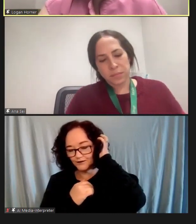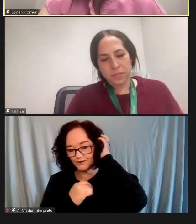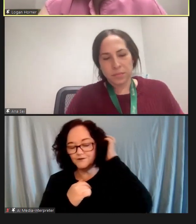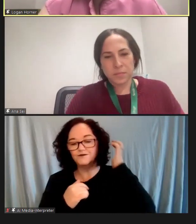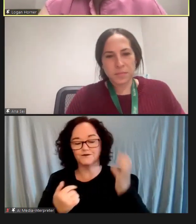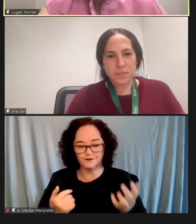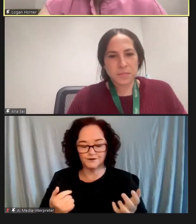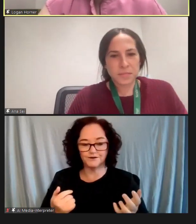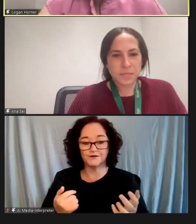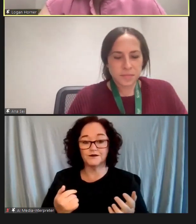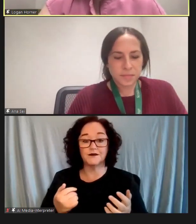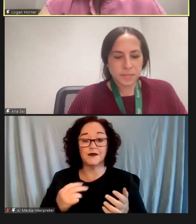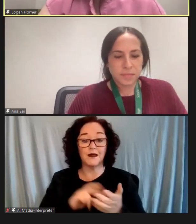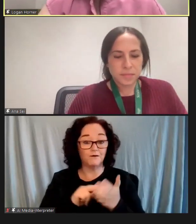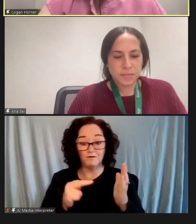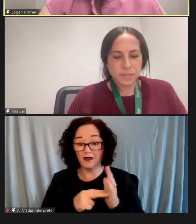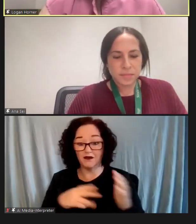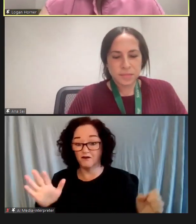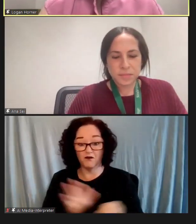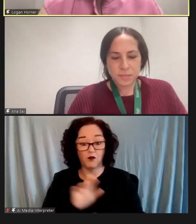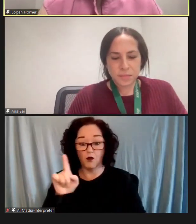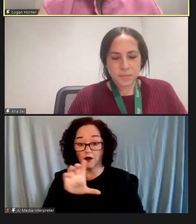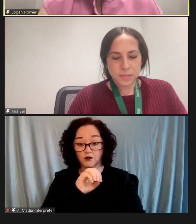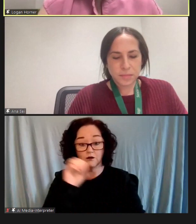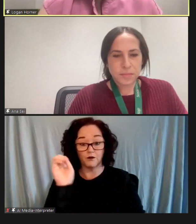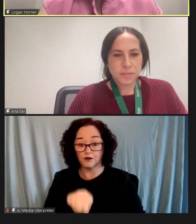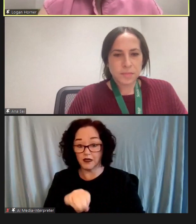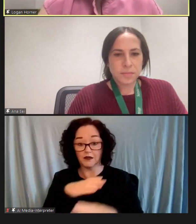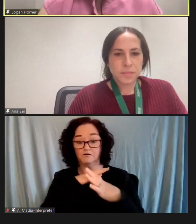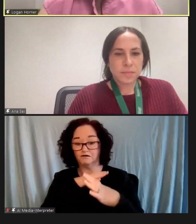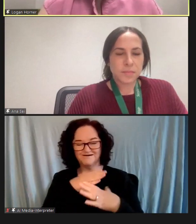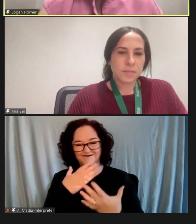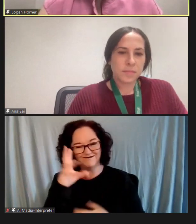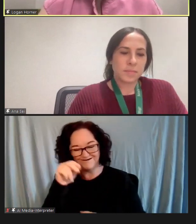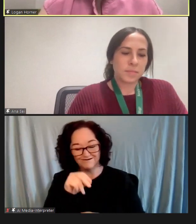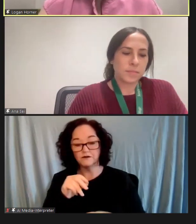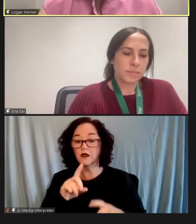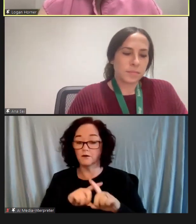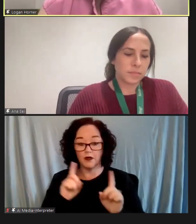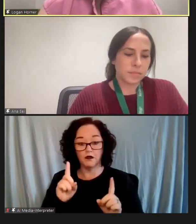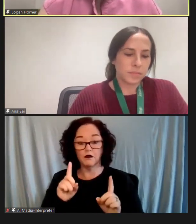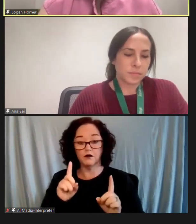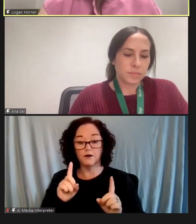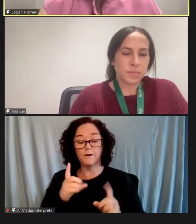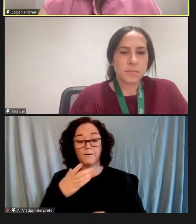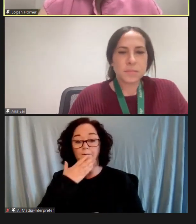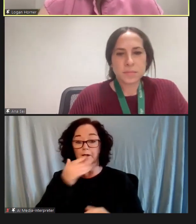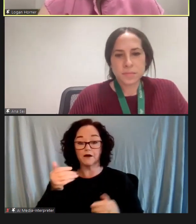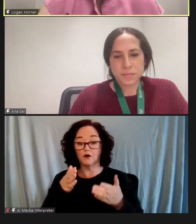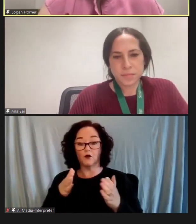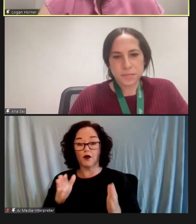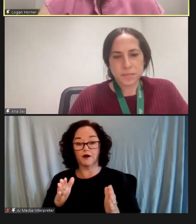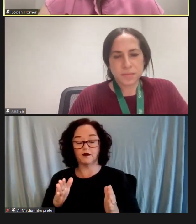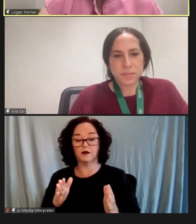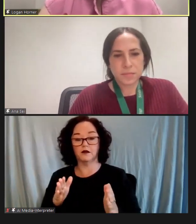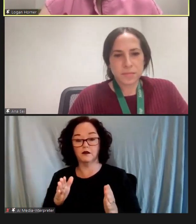year completely but it's the best way